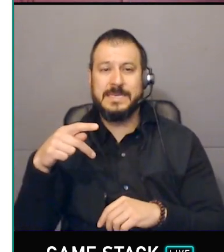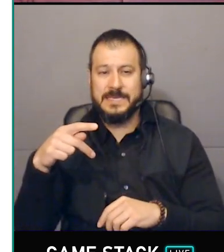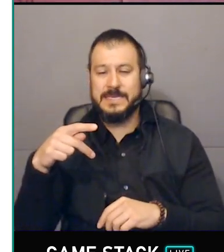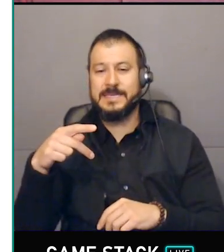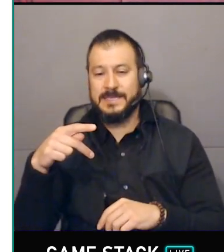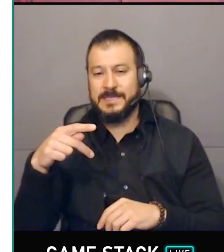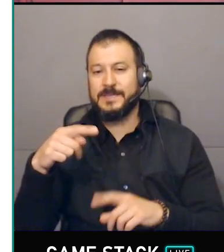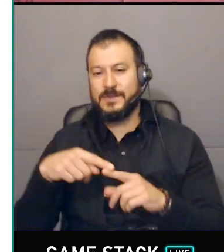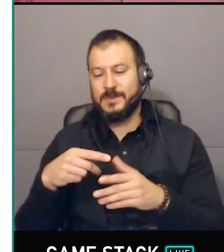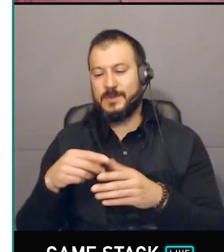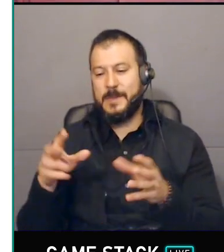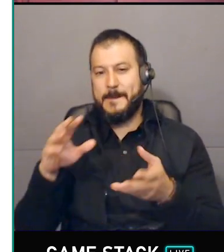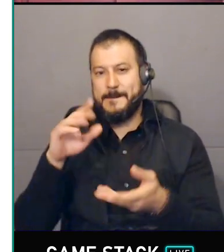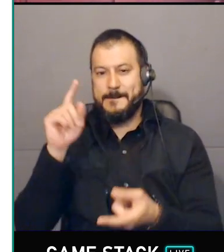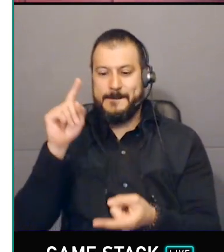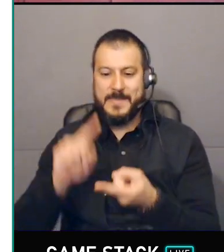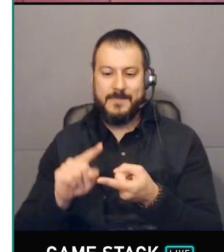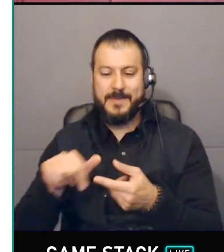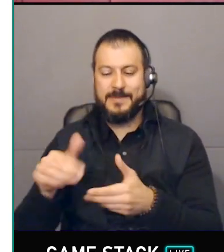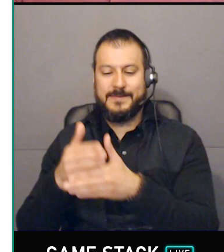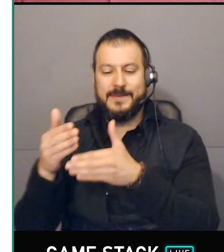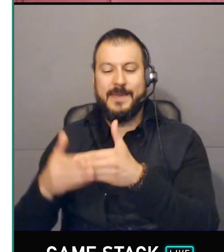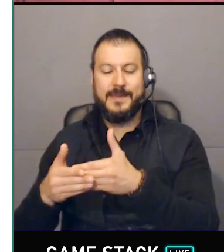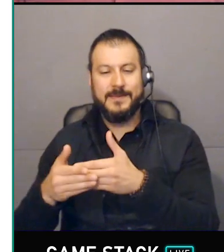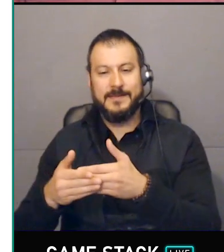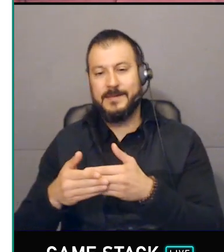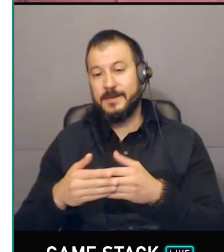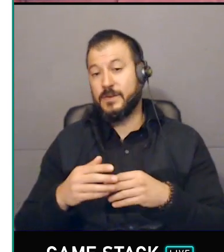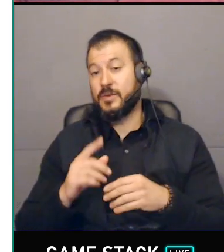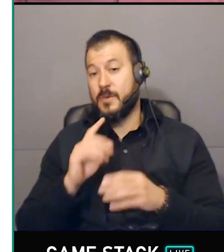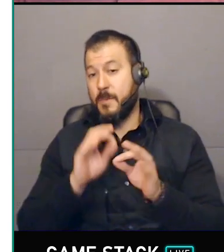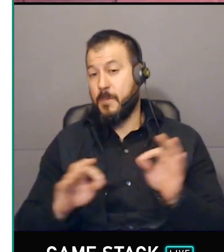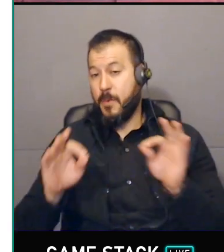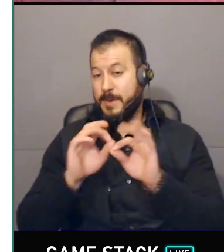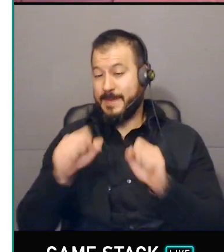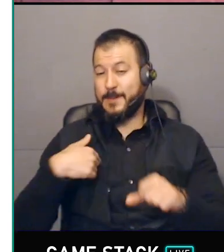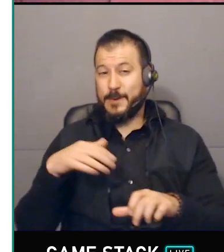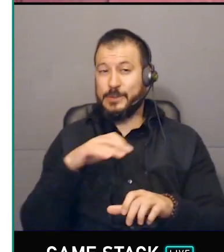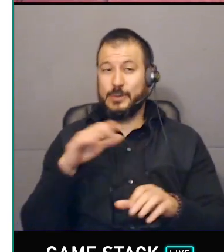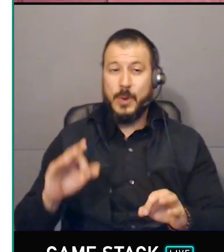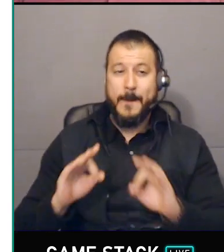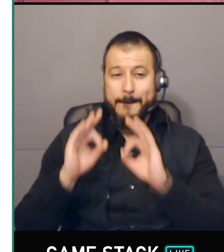and an important question for real-time rendering is, can we do perfect importance sampling?